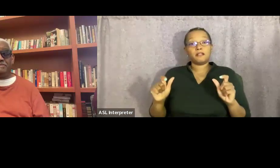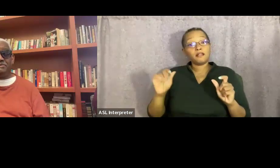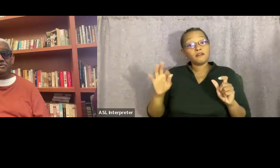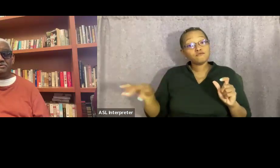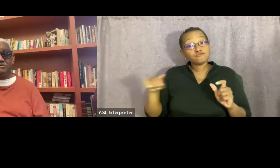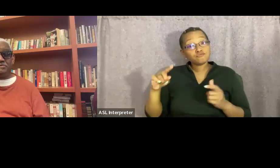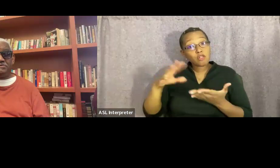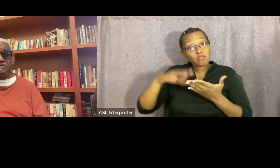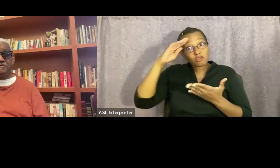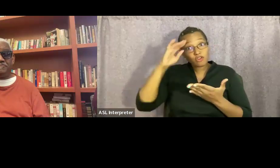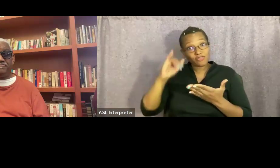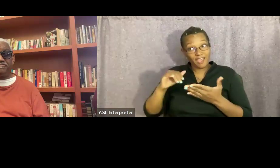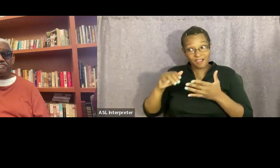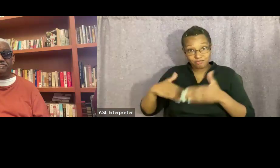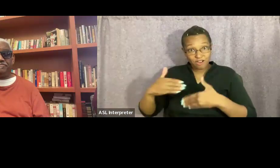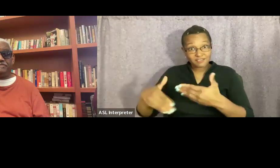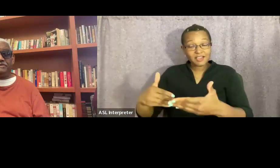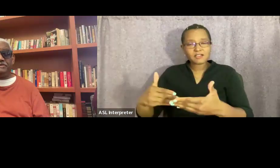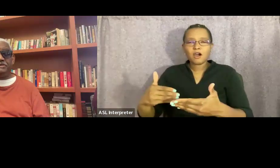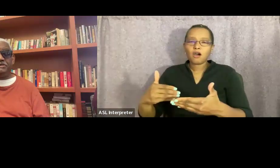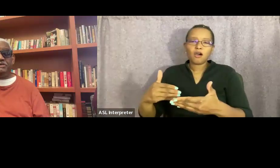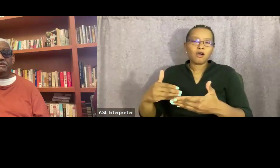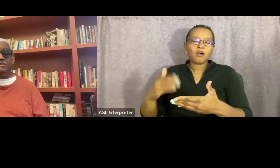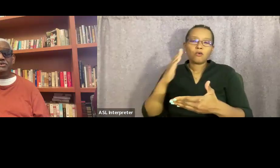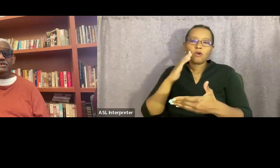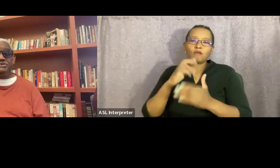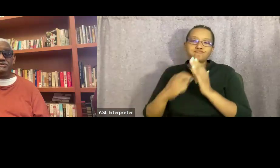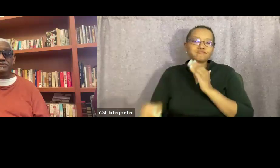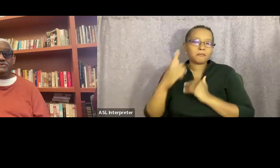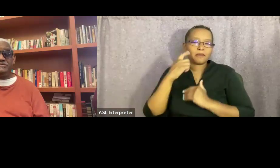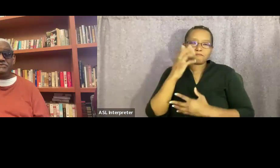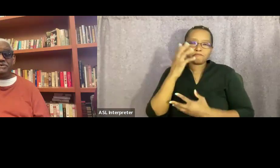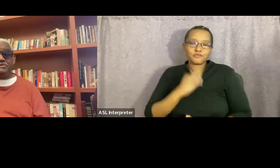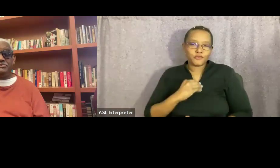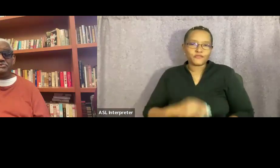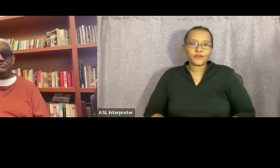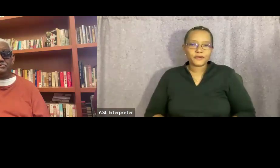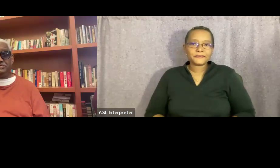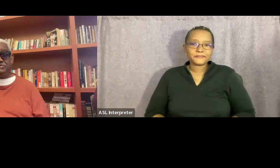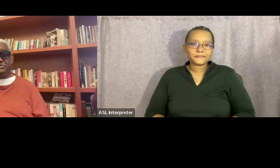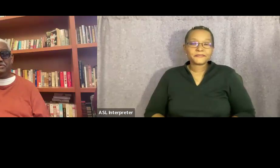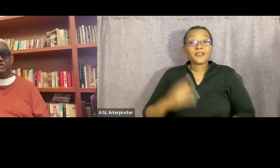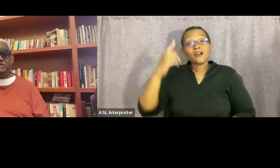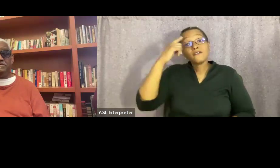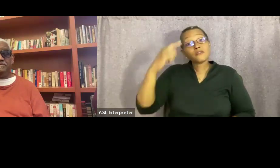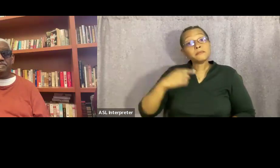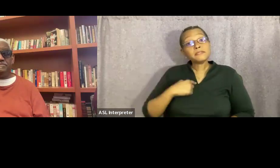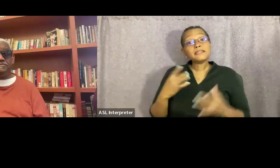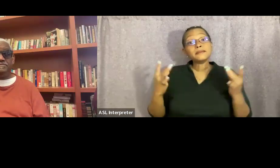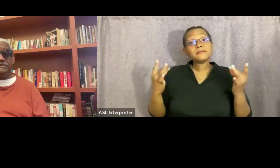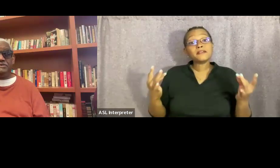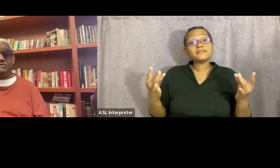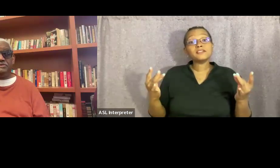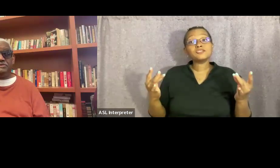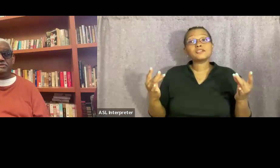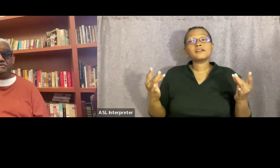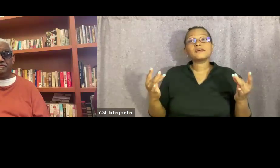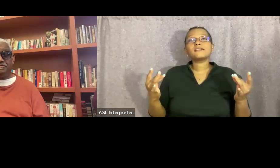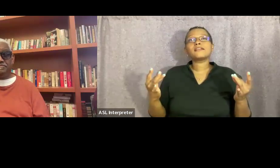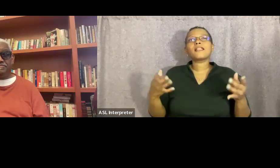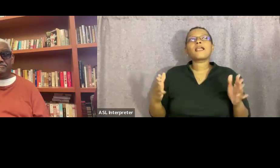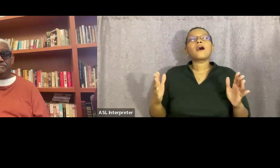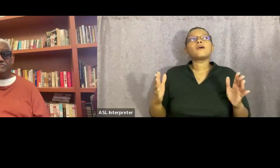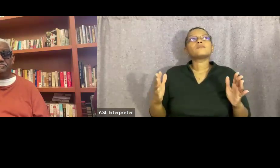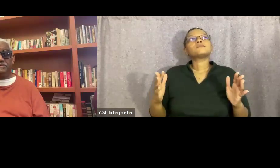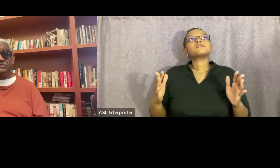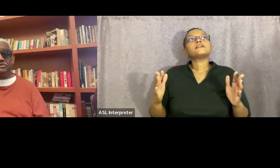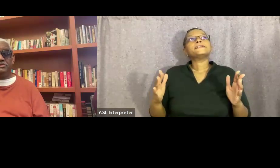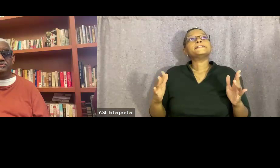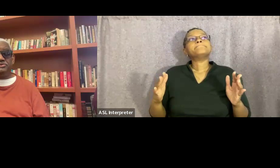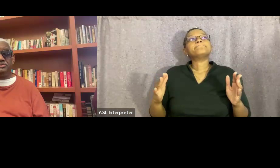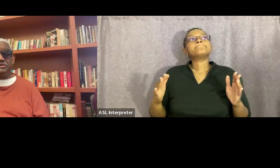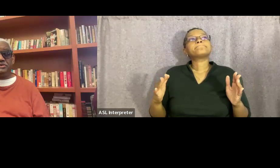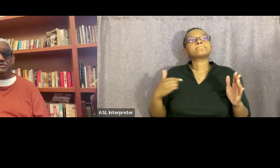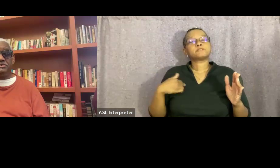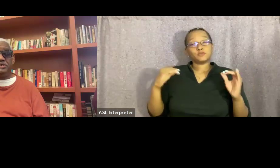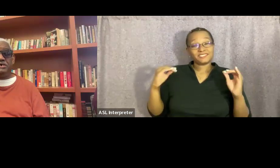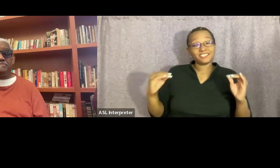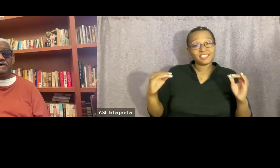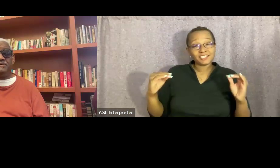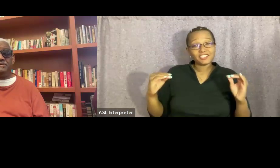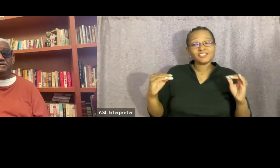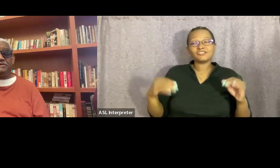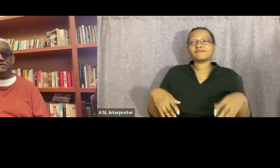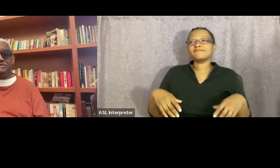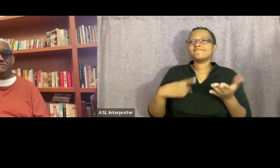that because it's so beautiful. Meditation is a vehicle for me to not only teach, talk about it